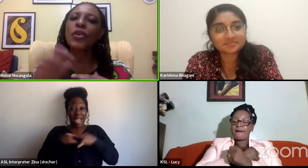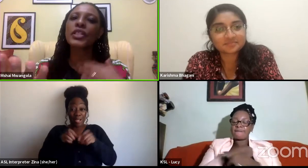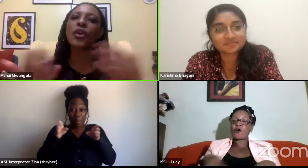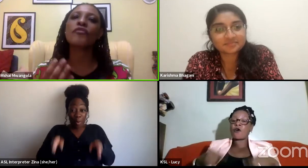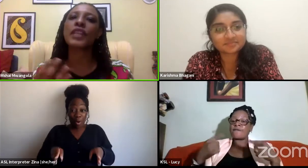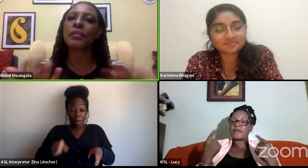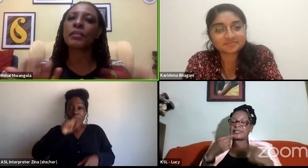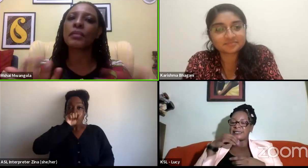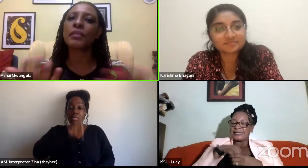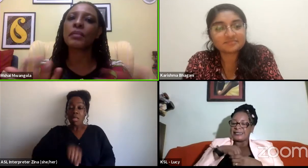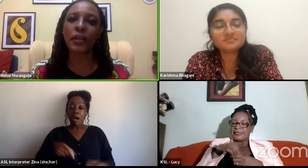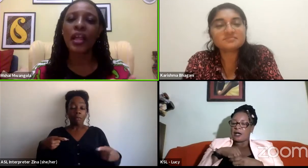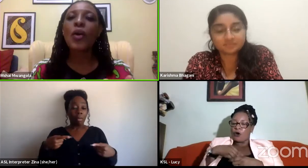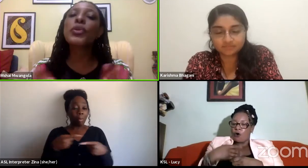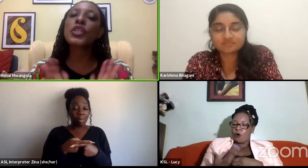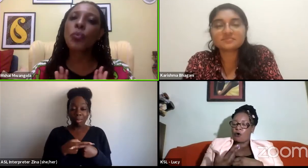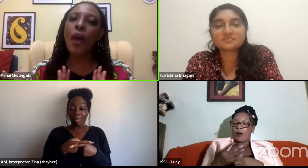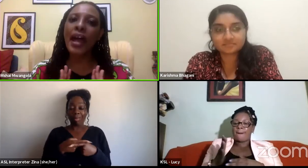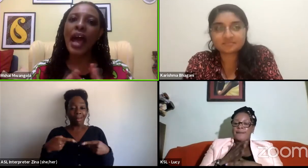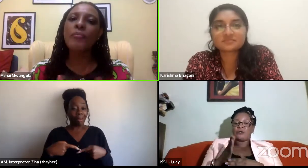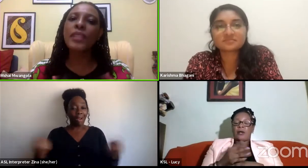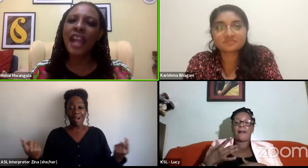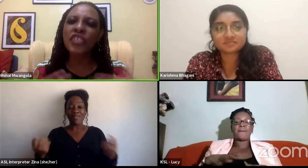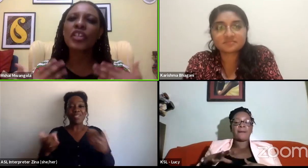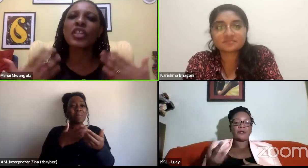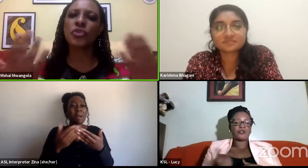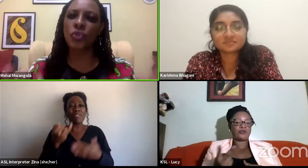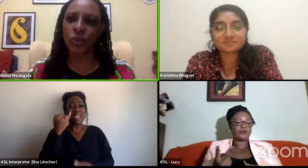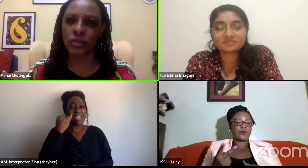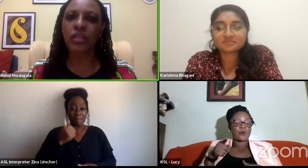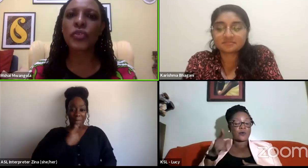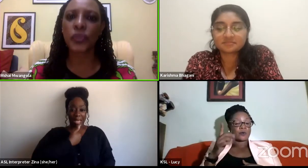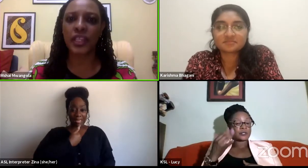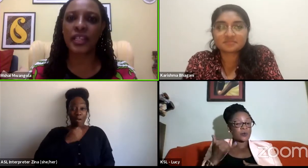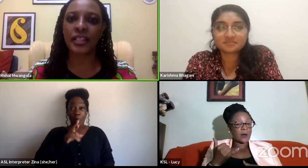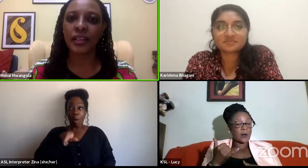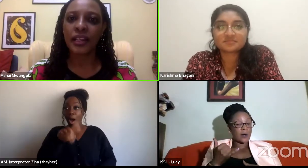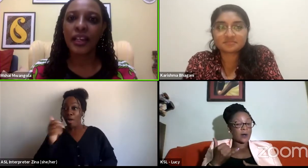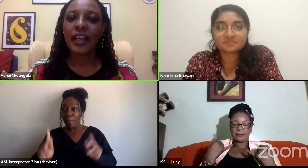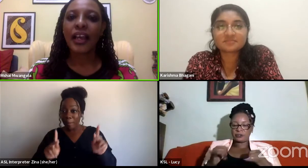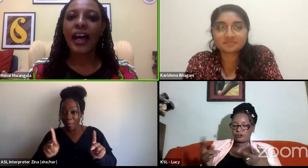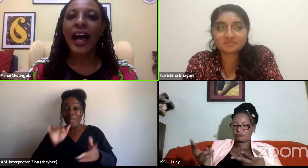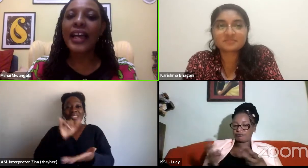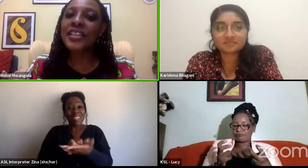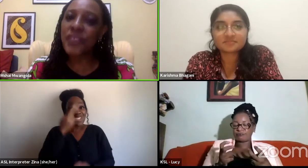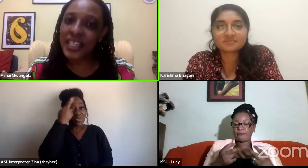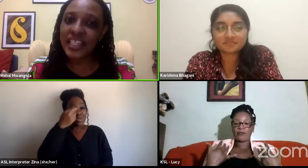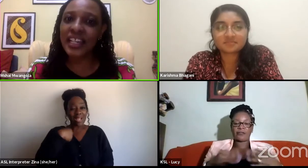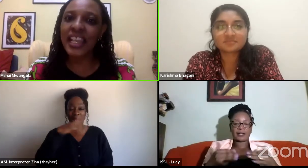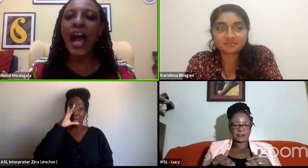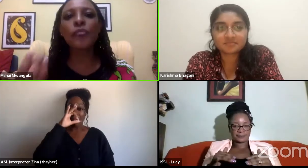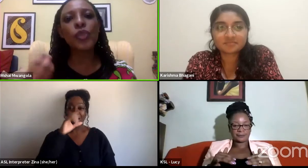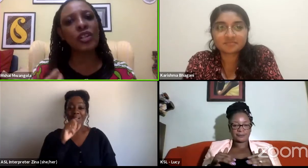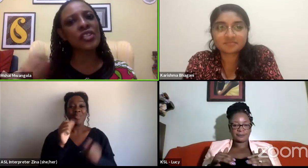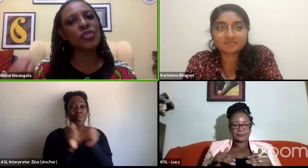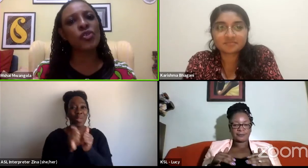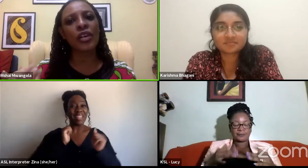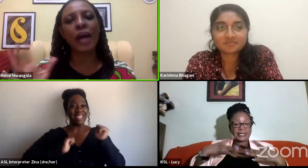or it's conflict between two people, which is why I'm naturally drawn to theater. Interestingly, I'm not as drawn,